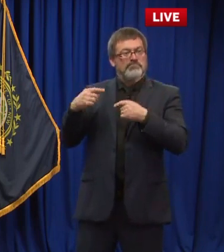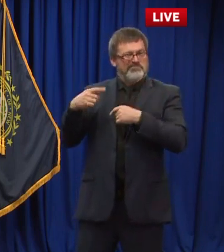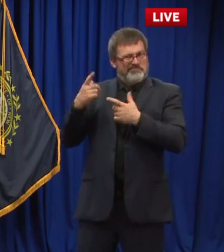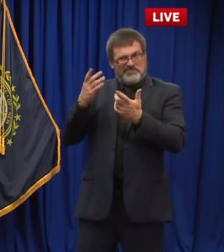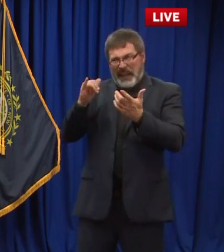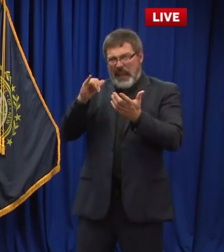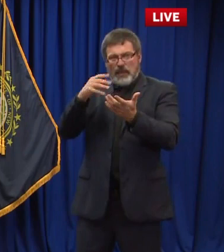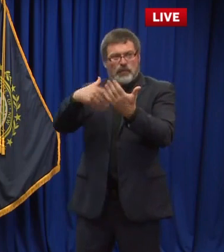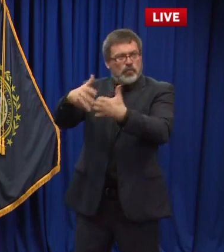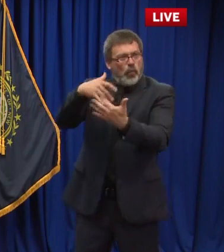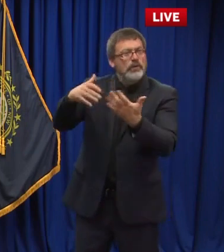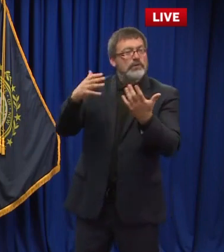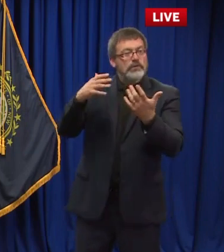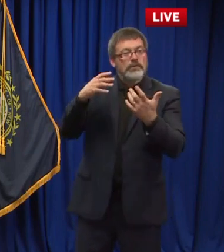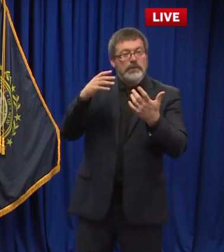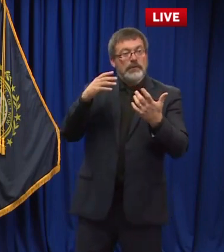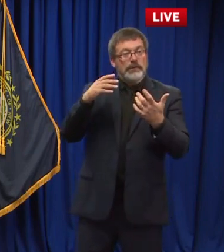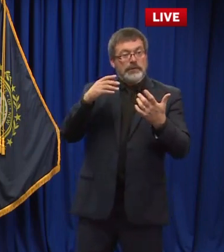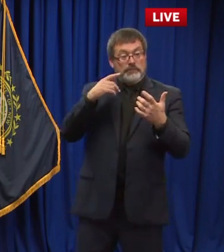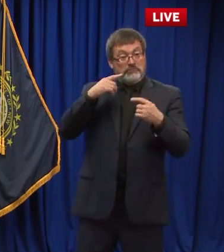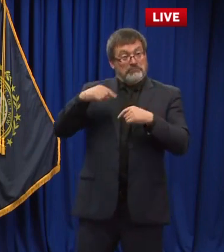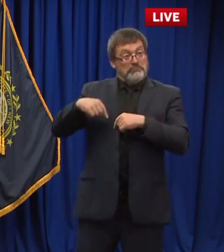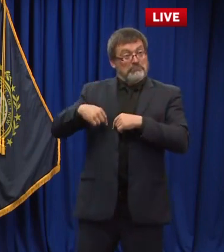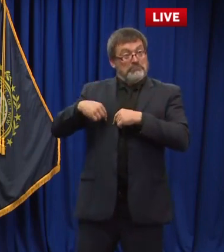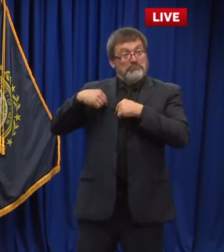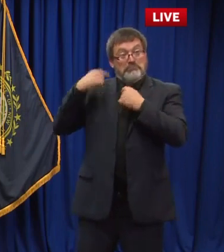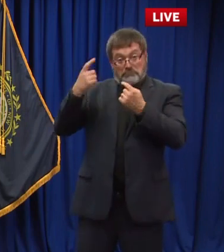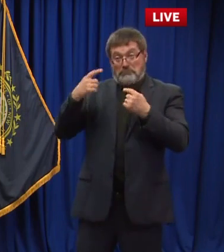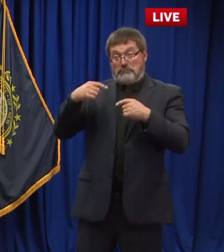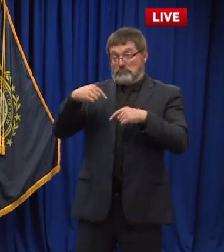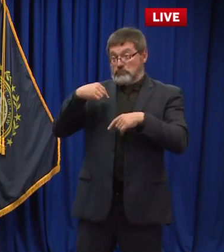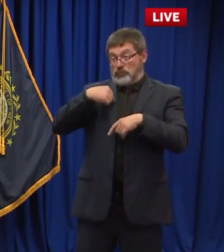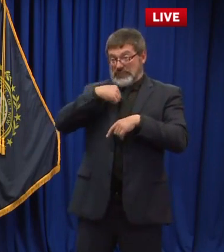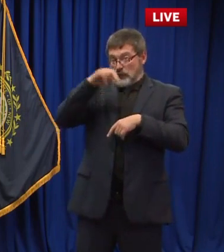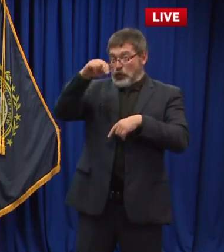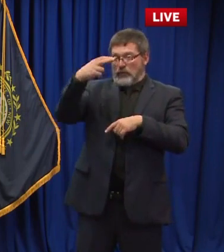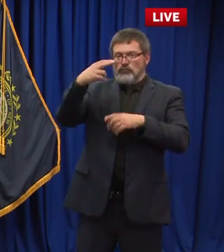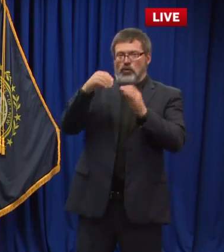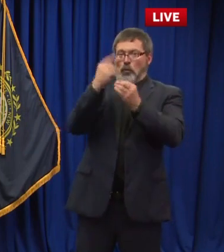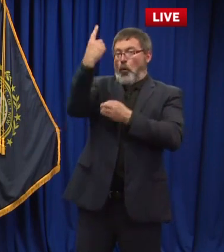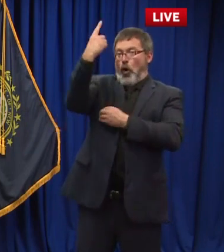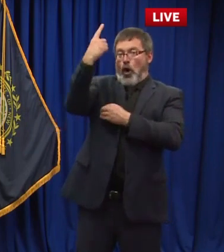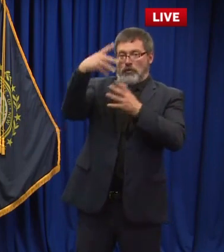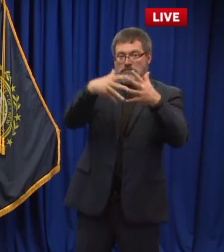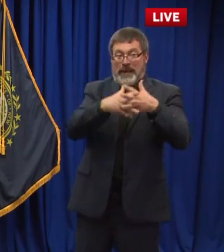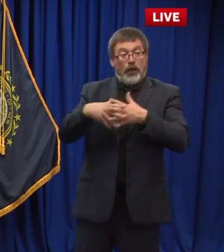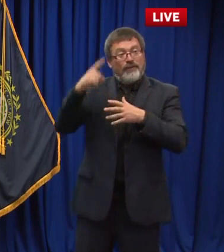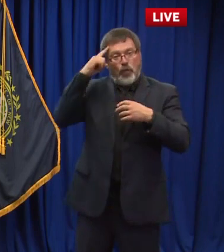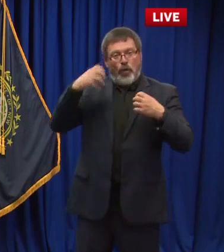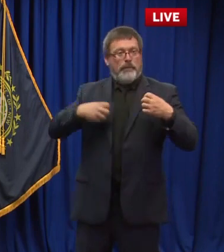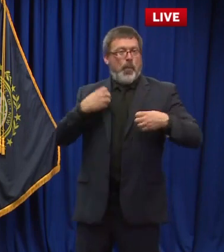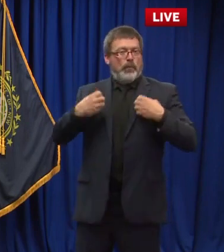FRANKLY, WE LEAD THE COUNTRY IN THIS PROCESS AND HAVE 400 SCHOOLS WITH SOME TYPE OF SIMILAR PROGRAM AVAILABLE.